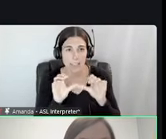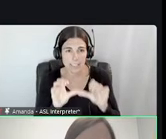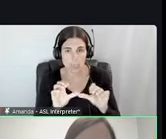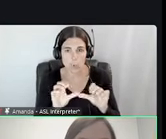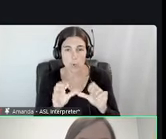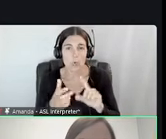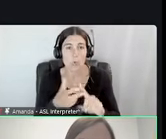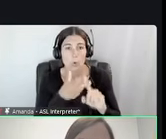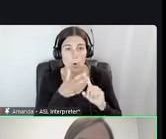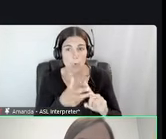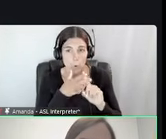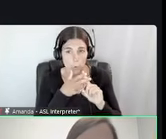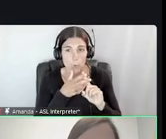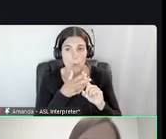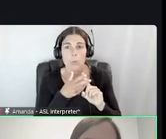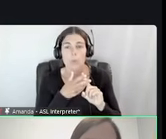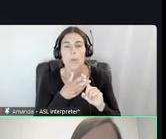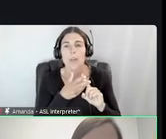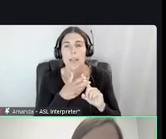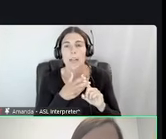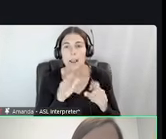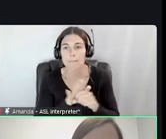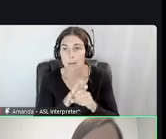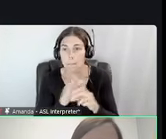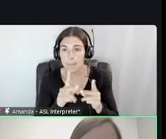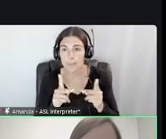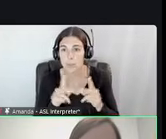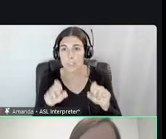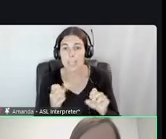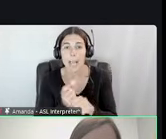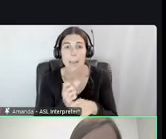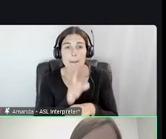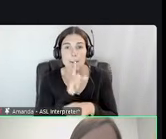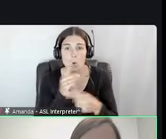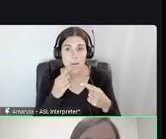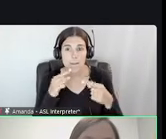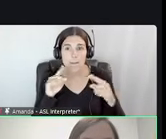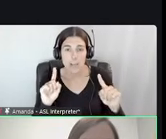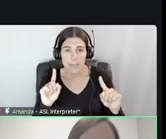and fill for positions so that we can make sure that we are effectively and efficiently getting